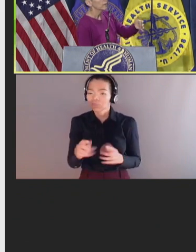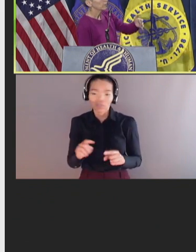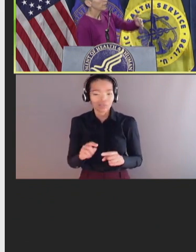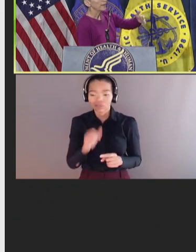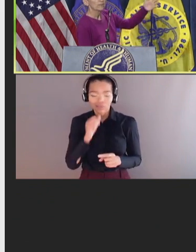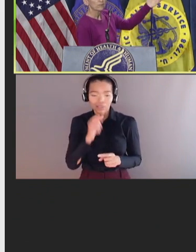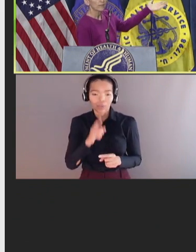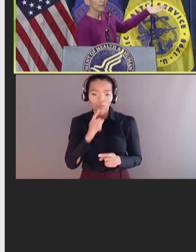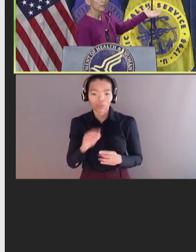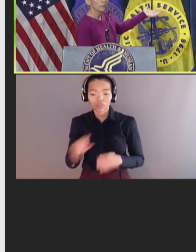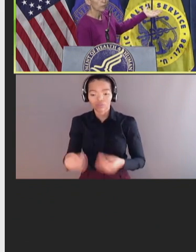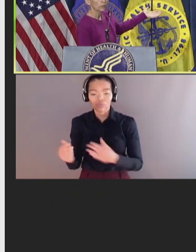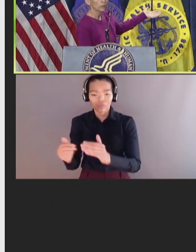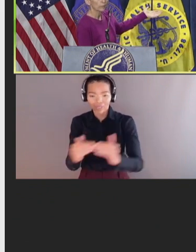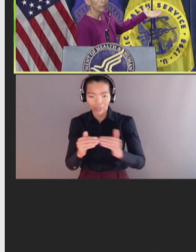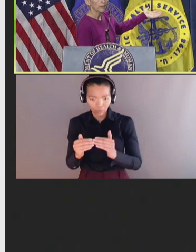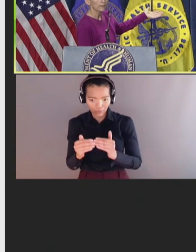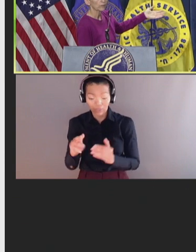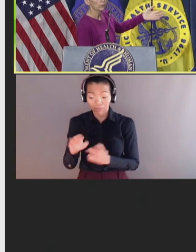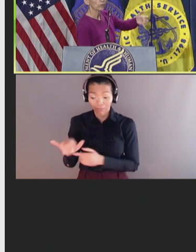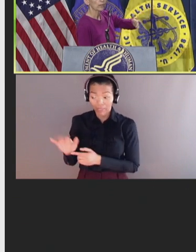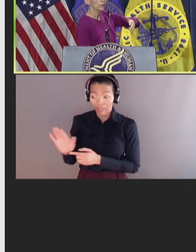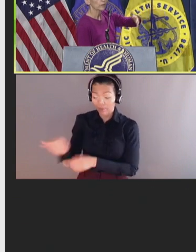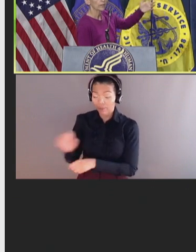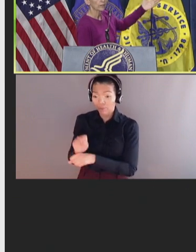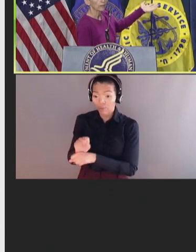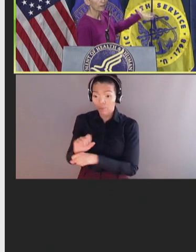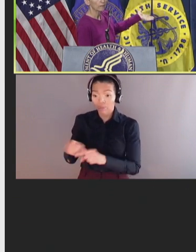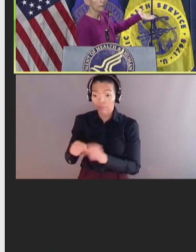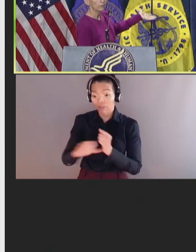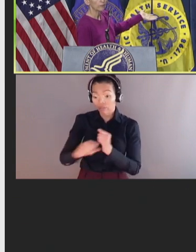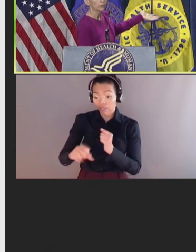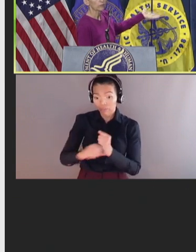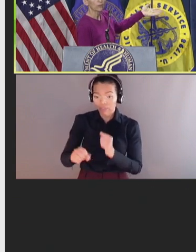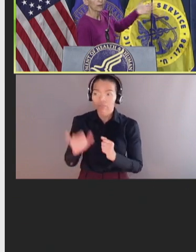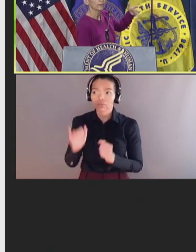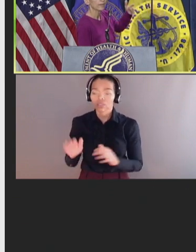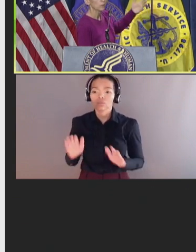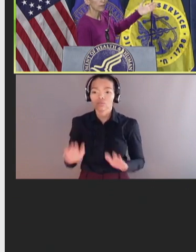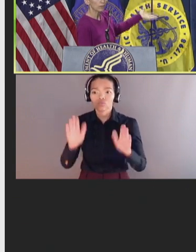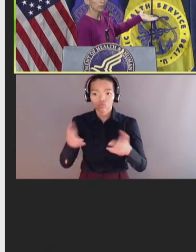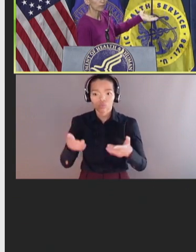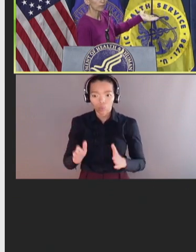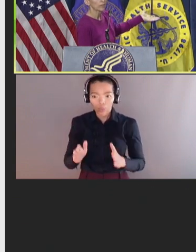May's fantastic work on the campaign is a great way to get a lot of people just asking questions,